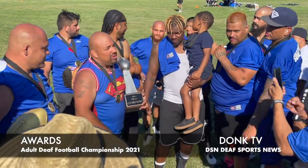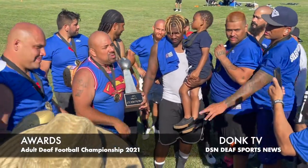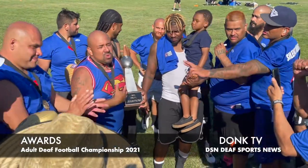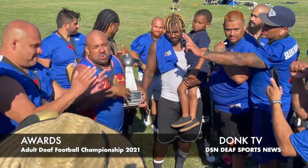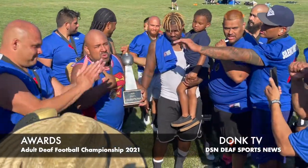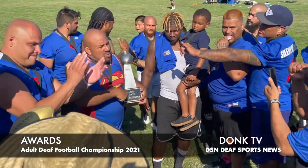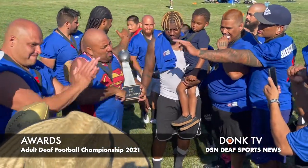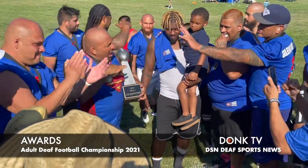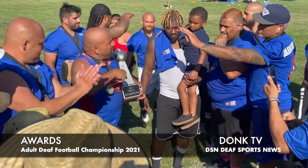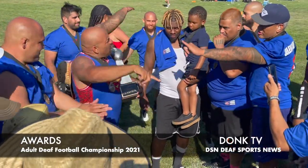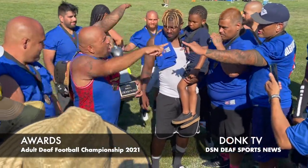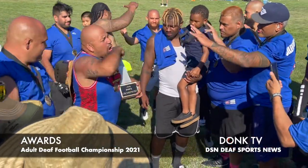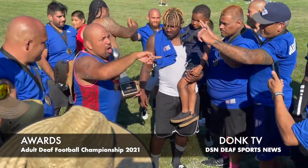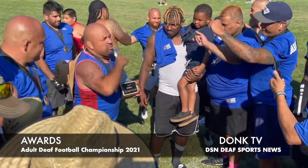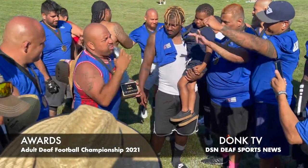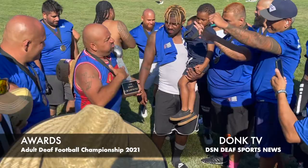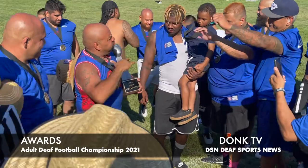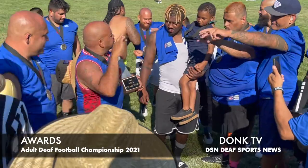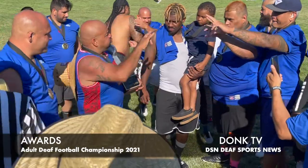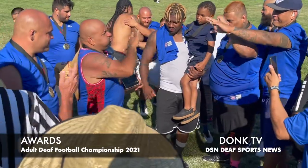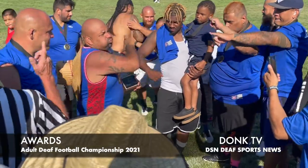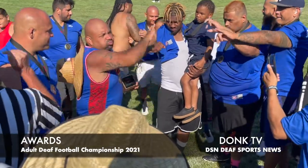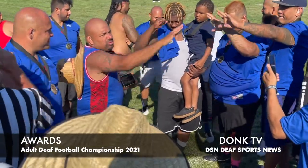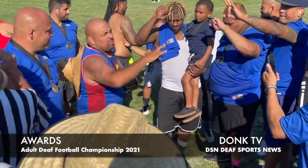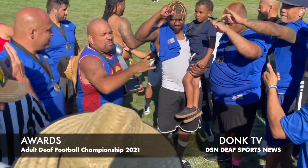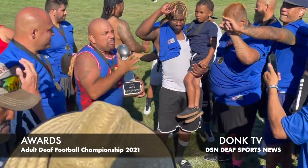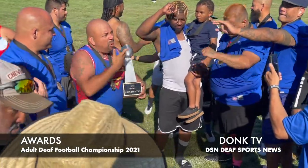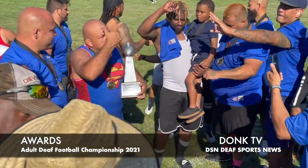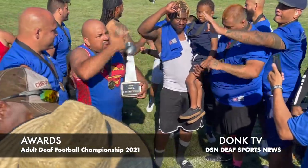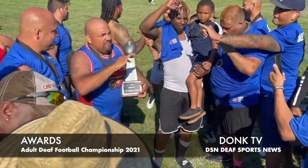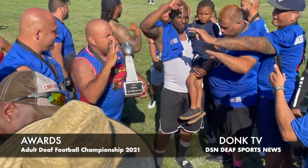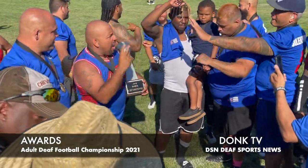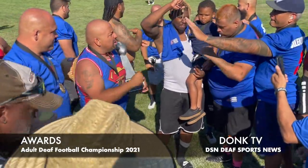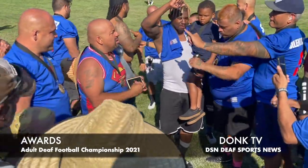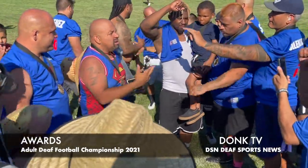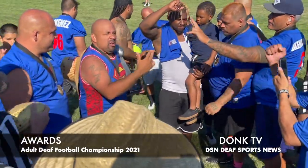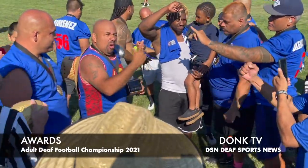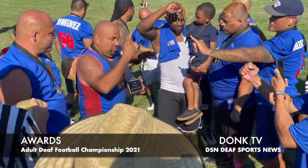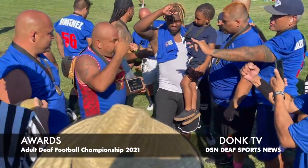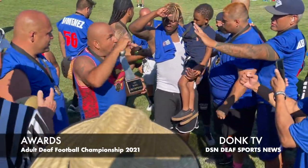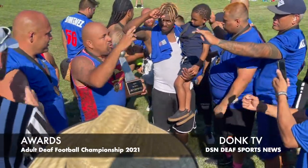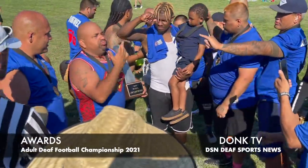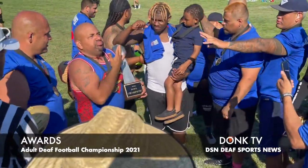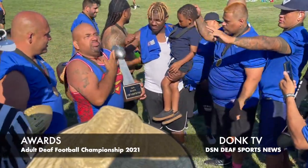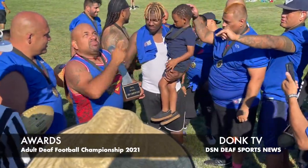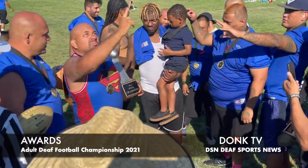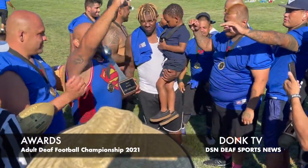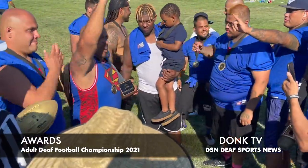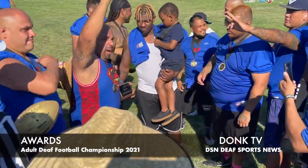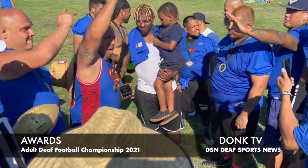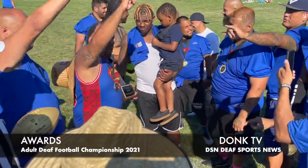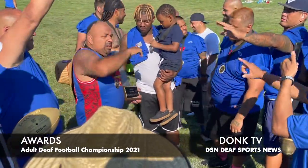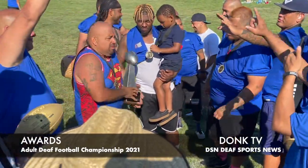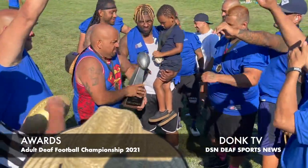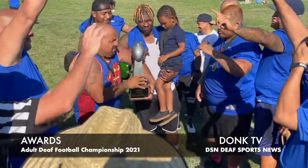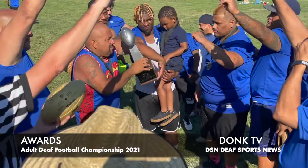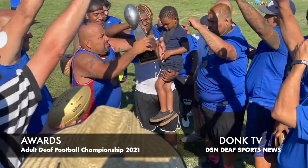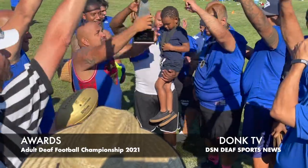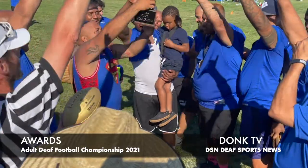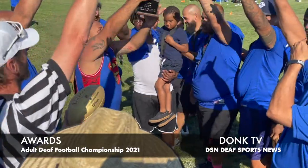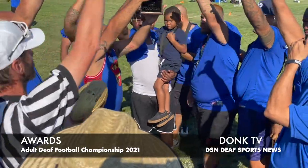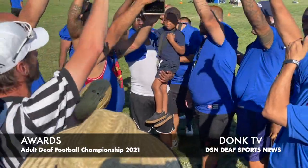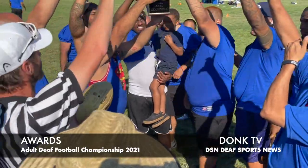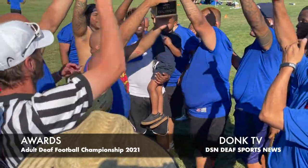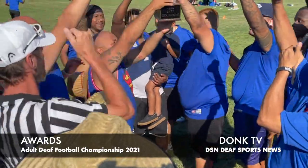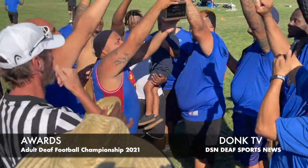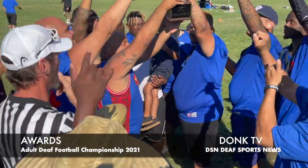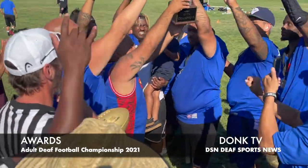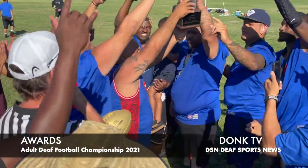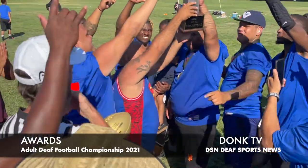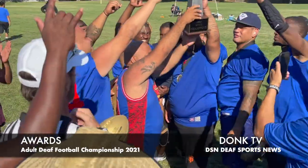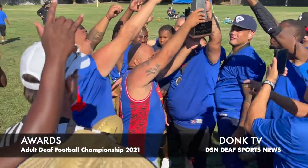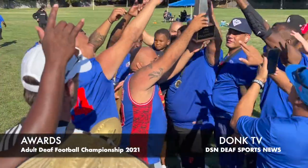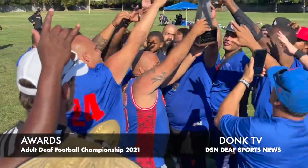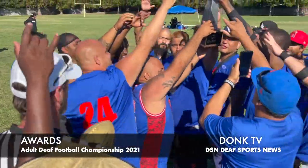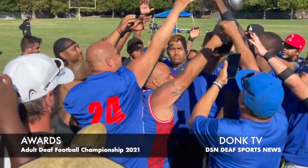Undefeated 6-0 I love you guys as brothers